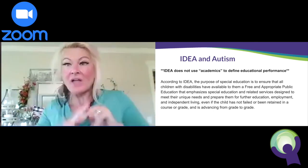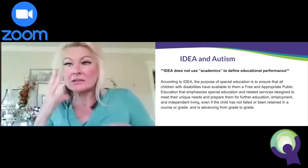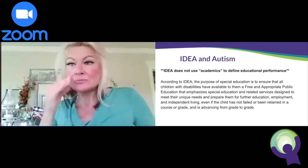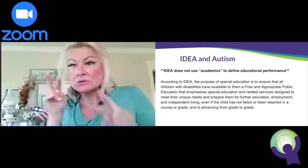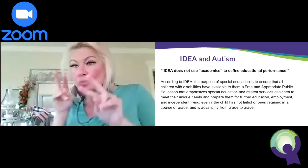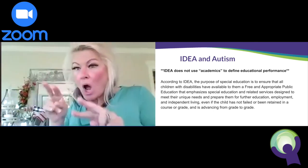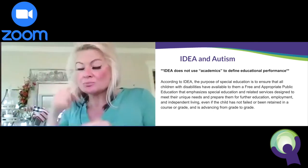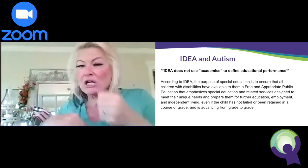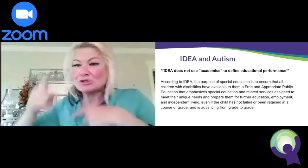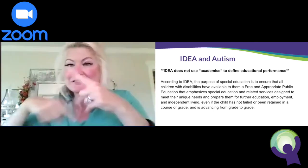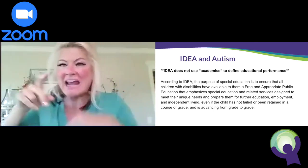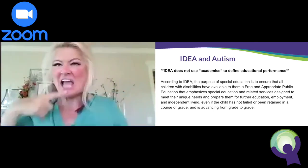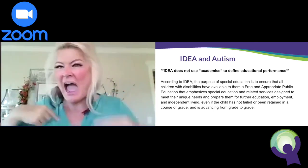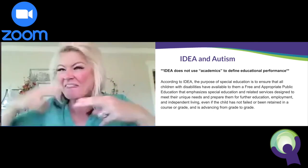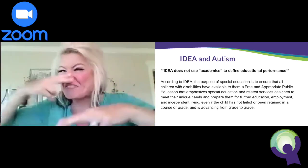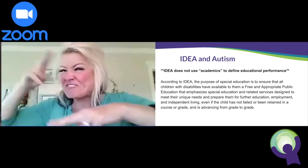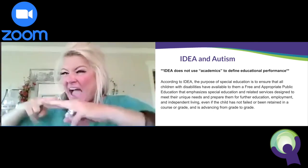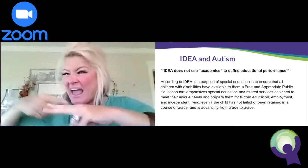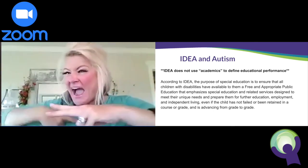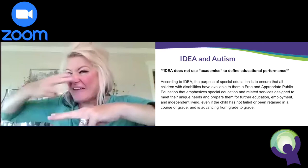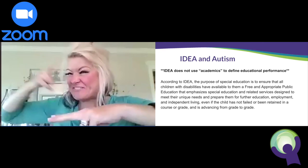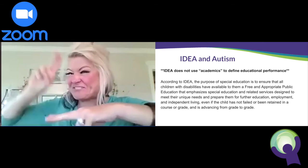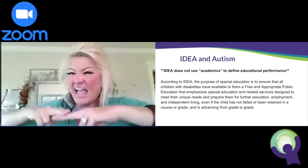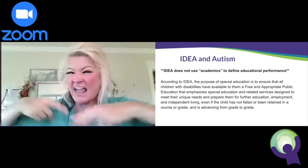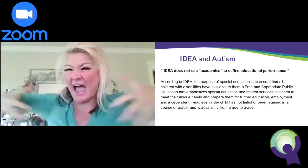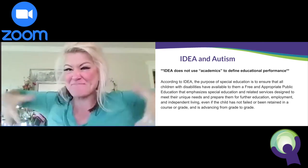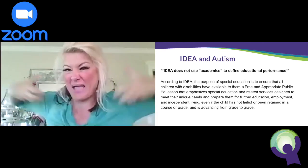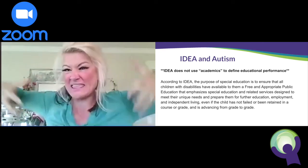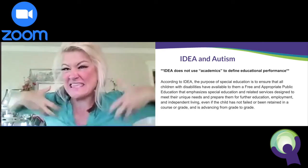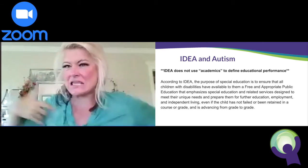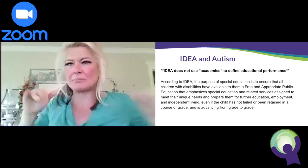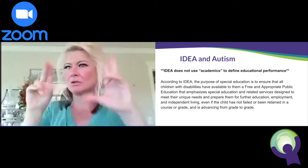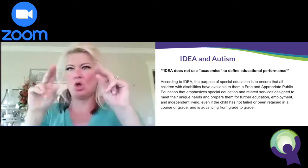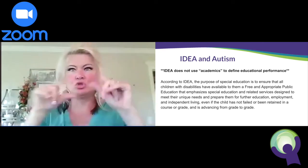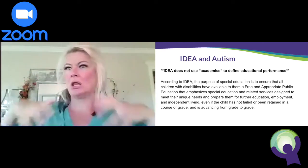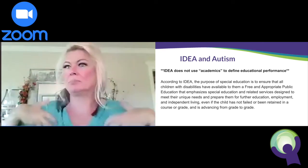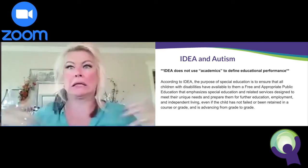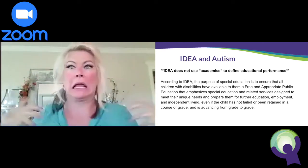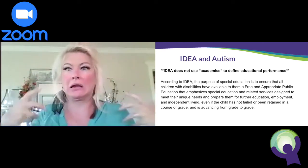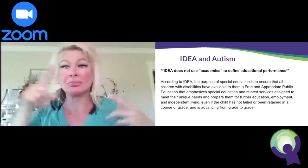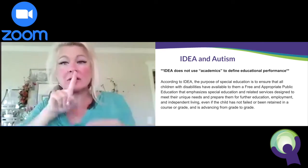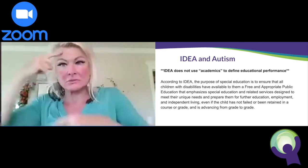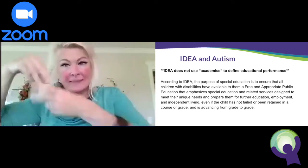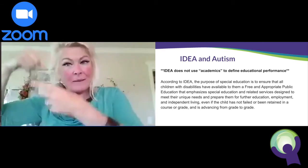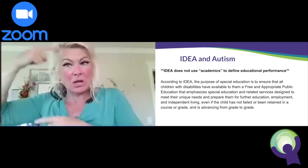seven cups of coffee after working with him. So like having this sign of when he